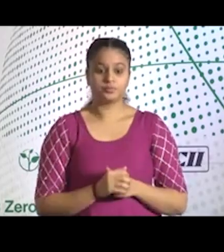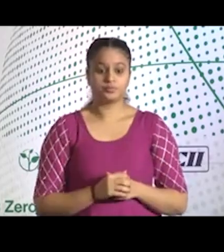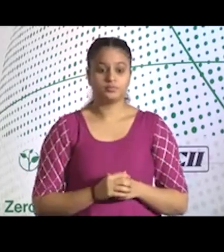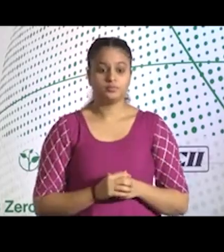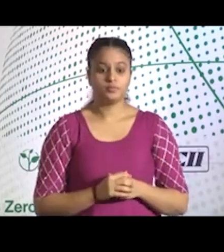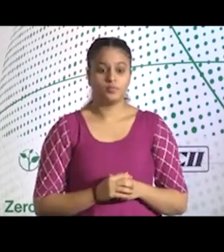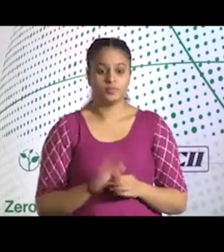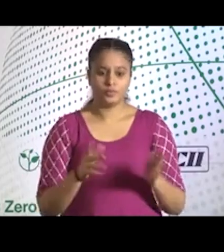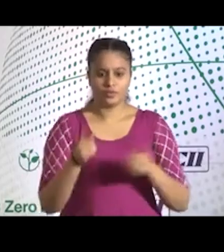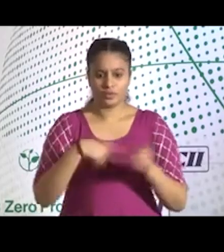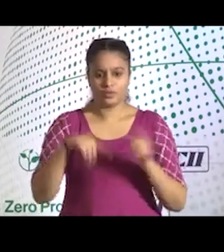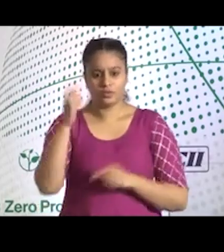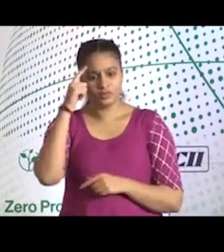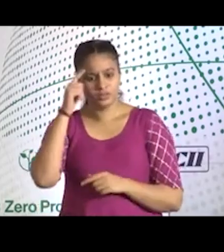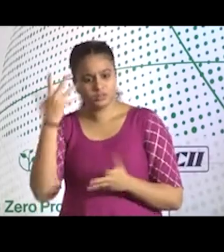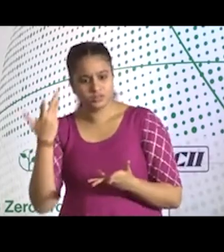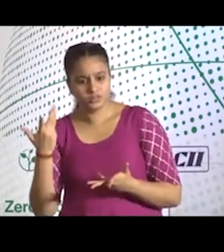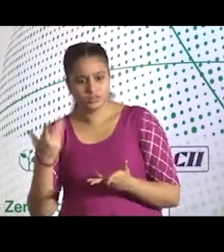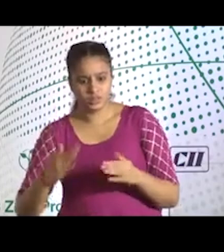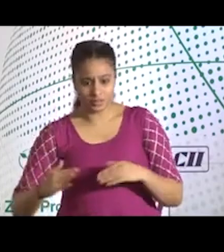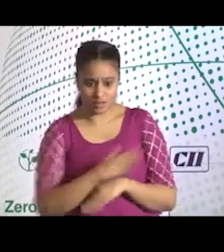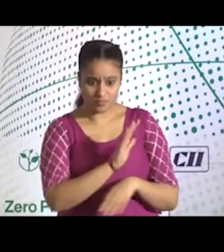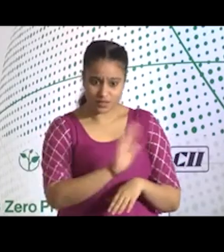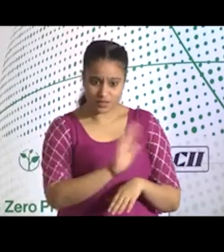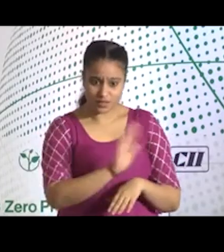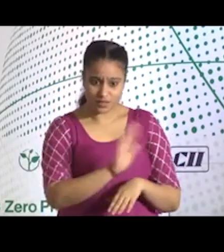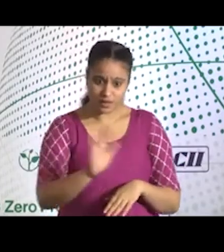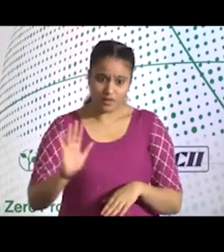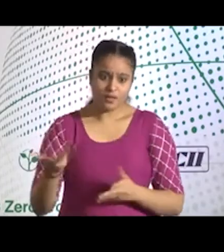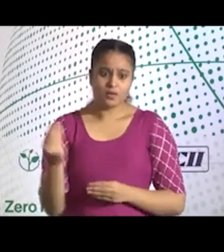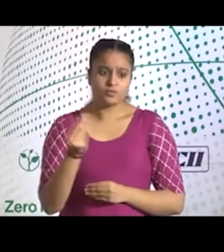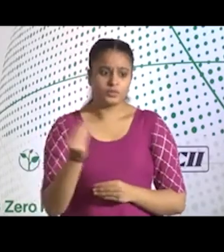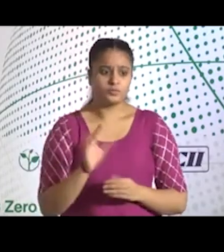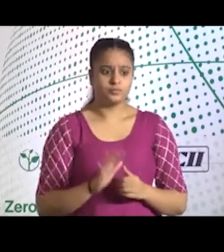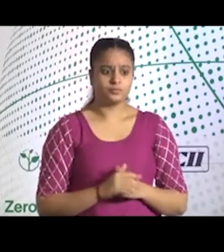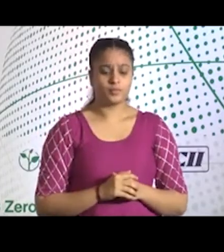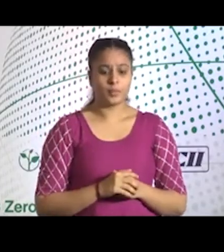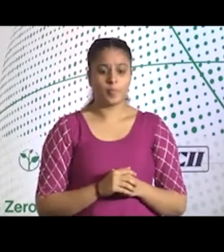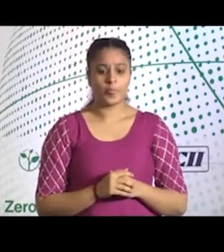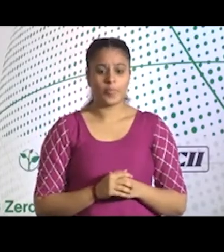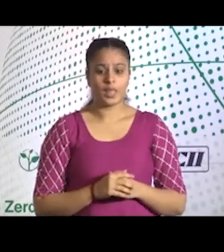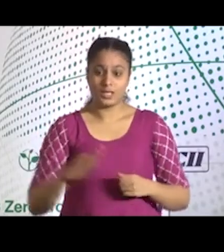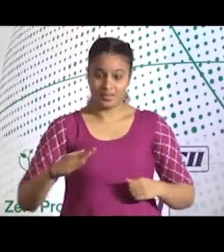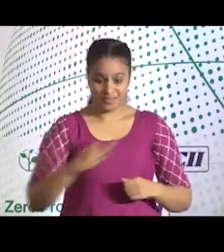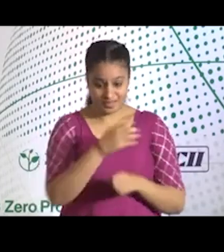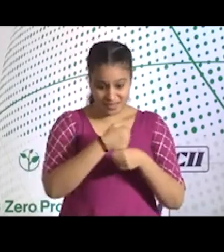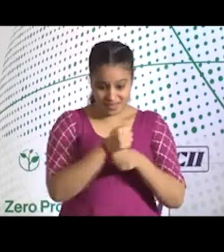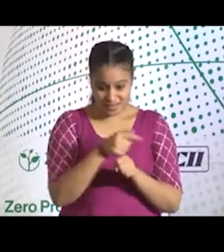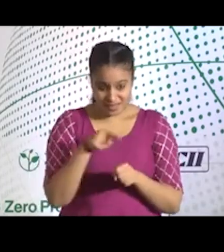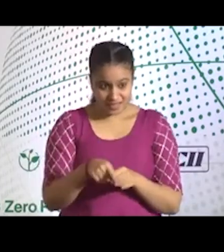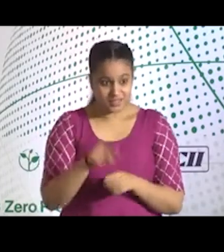we think about only availability some of the ramps which are built up? Ideally, they should. We are in 20 degree elevation.